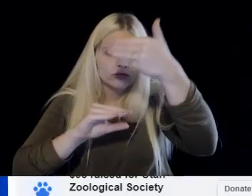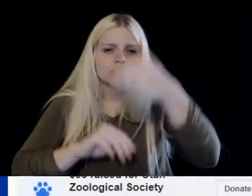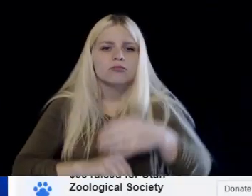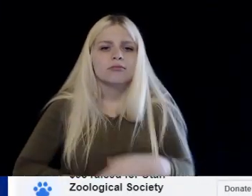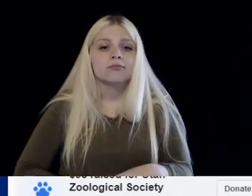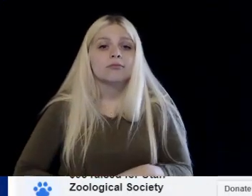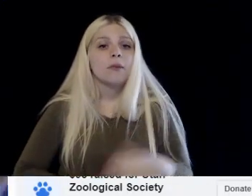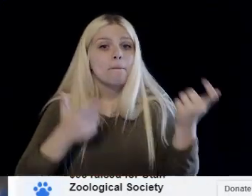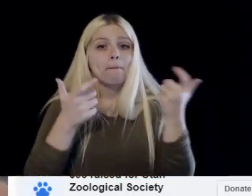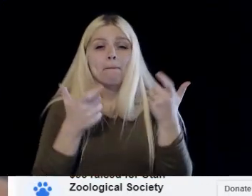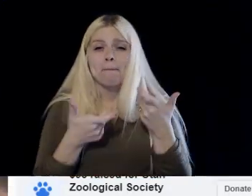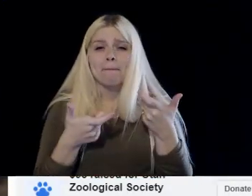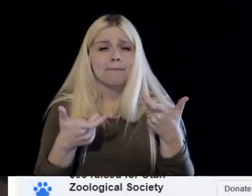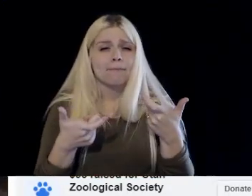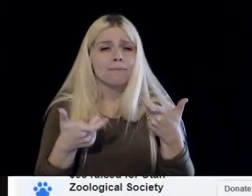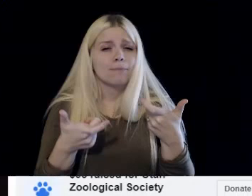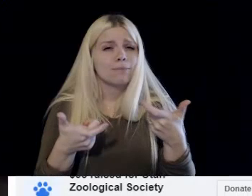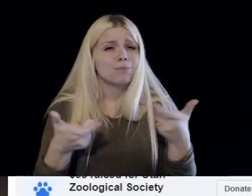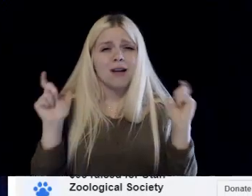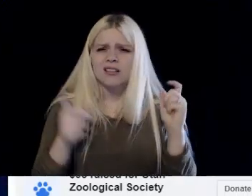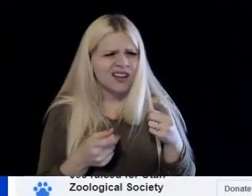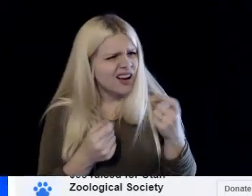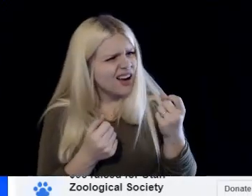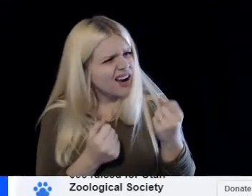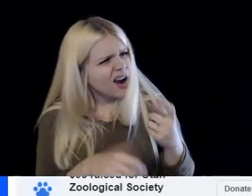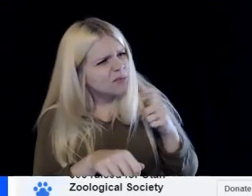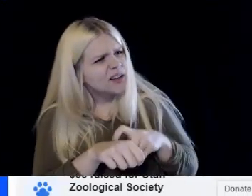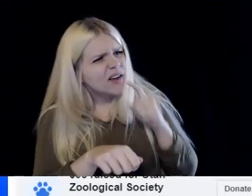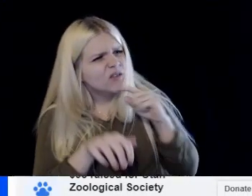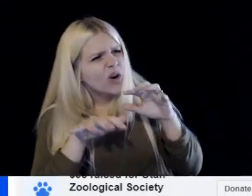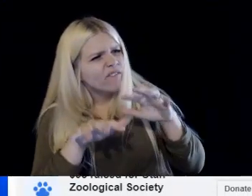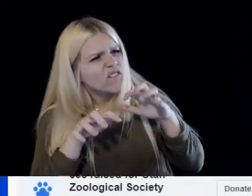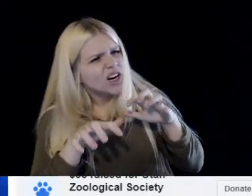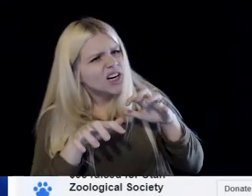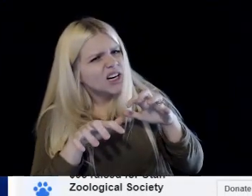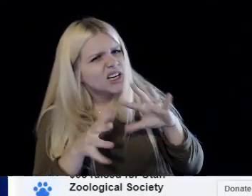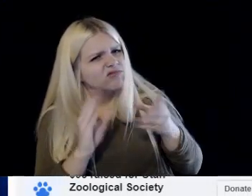Erica: These are huge! How long does it take them to manipulate these?